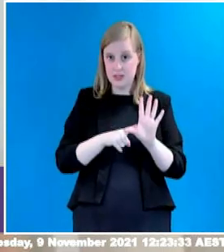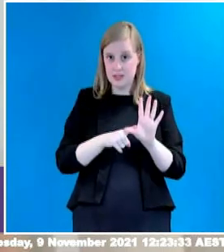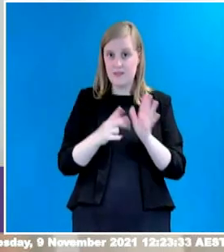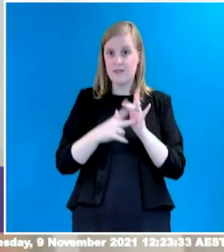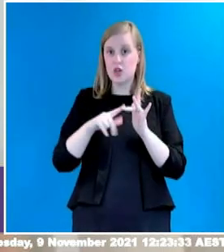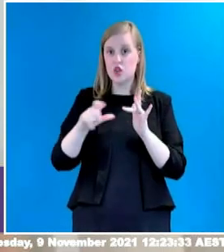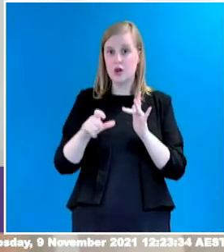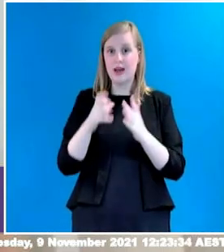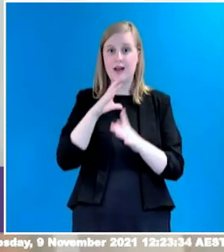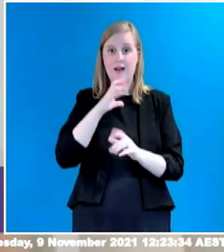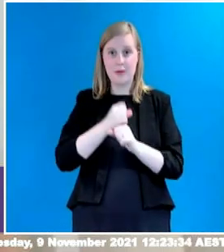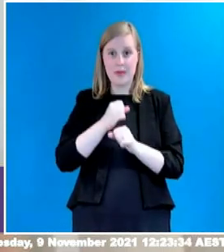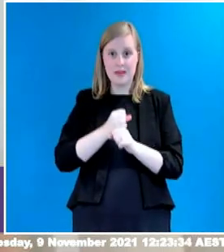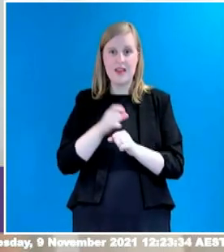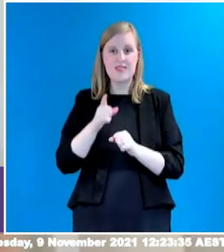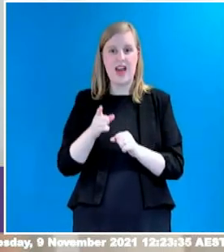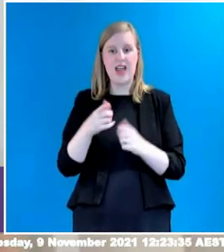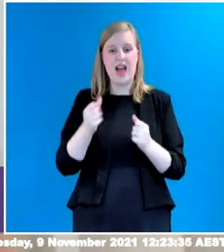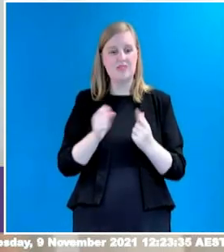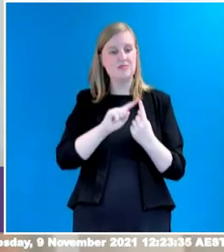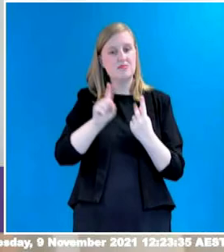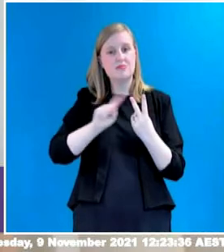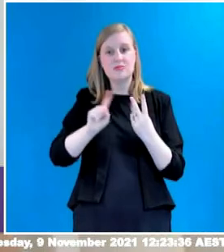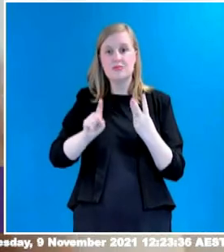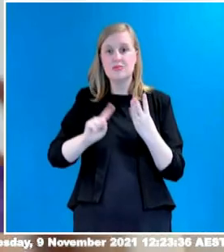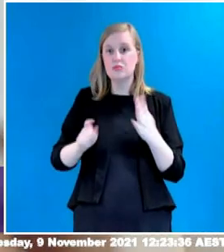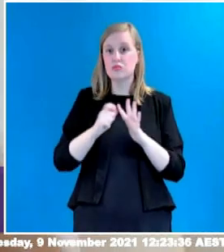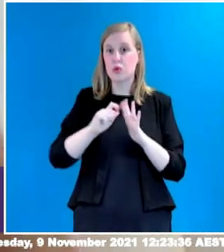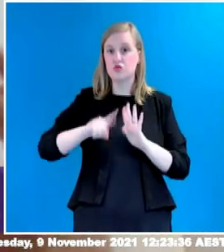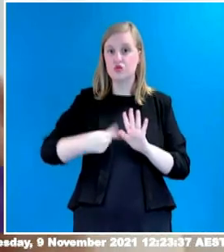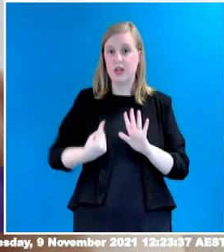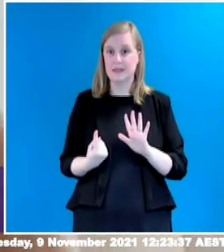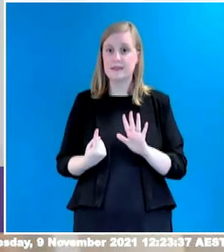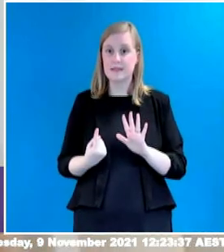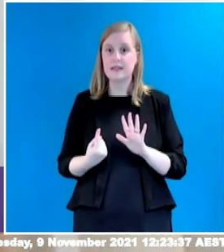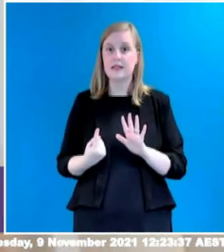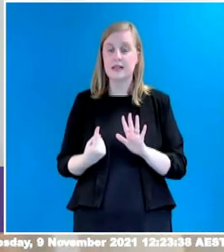number of projects and they have been both before and after the current plan